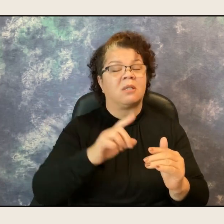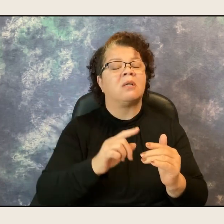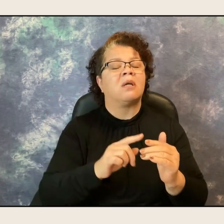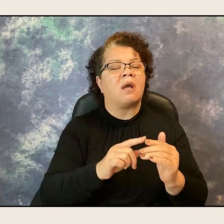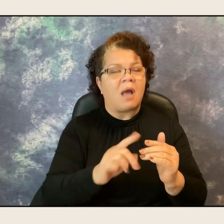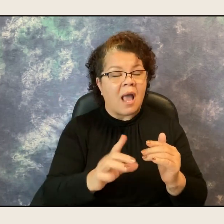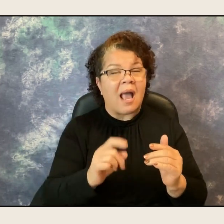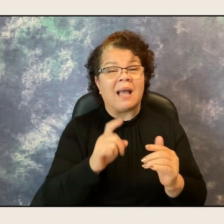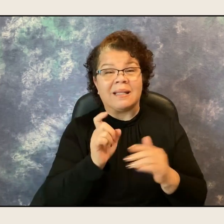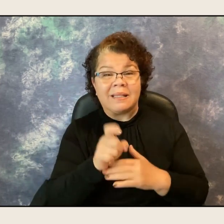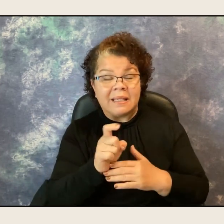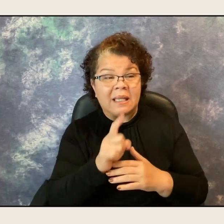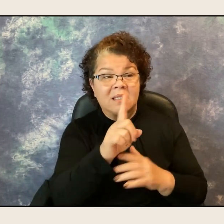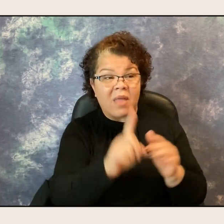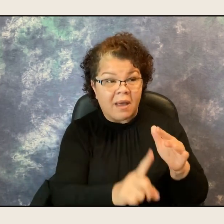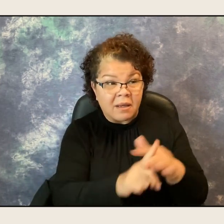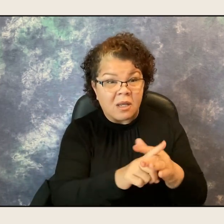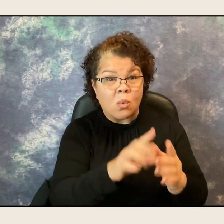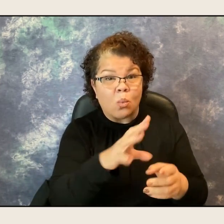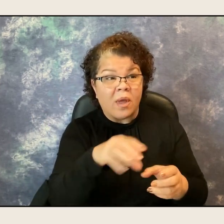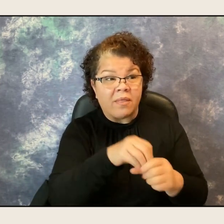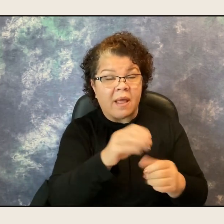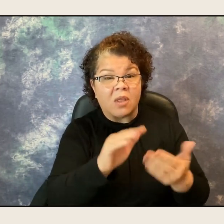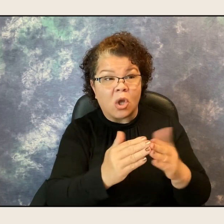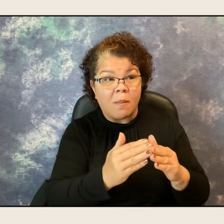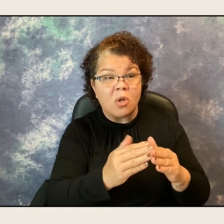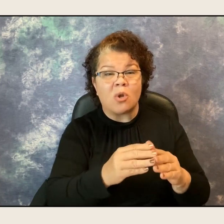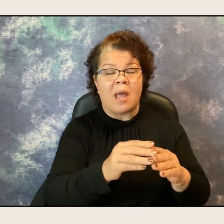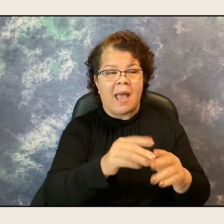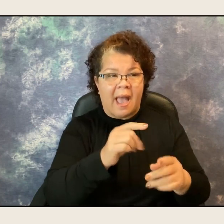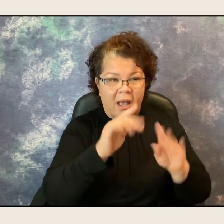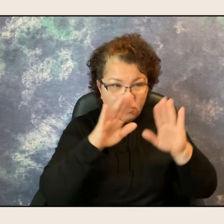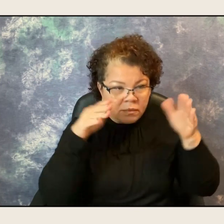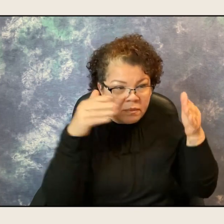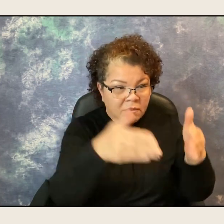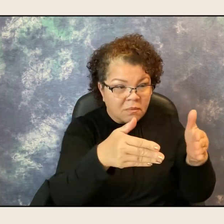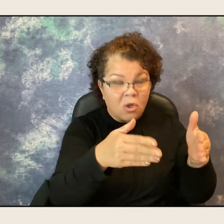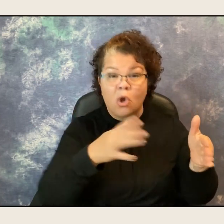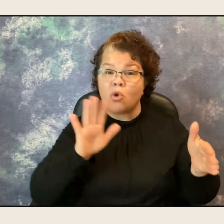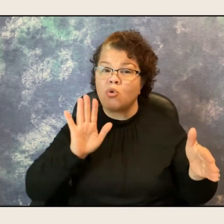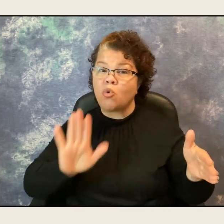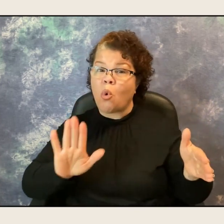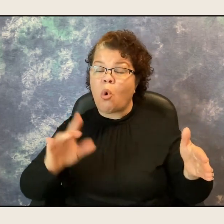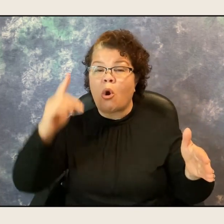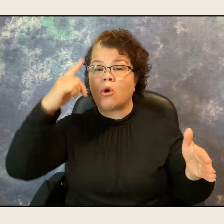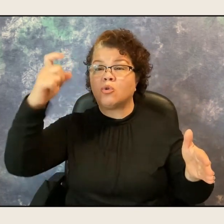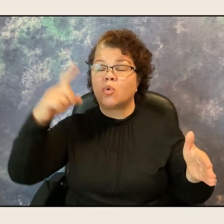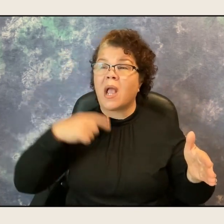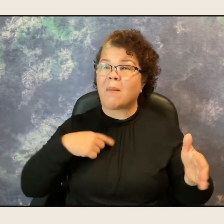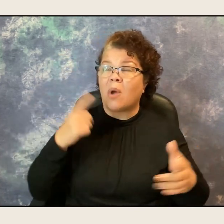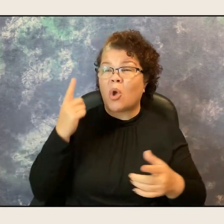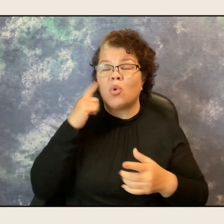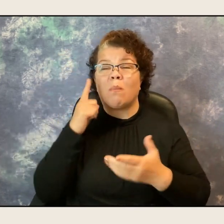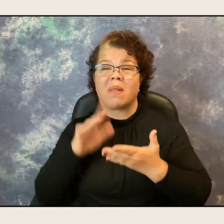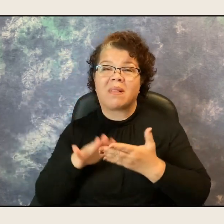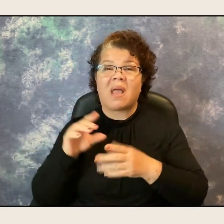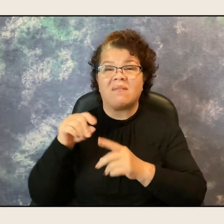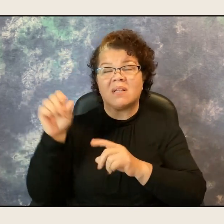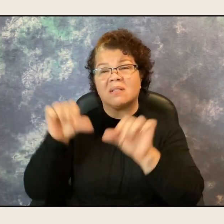and you act on that, and put aside this great dream that okay, Mel, you believe in science and all this climate change coming out of the neighborhood,